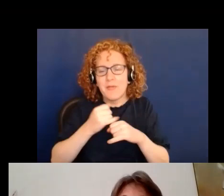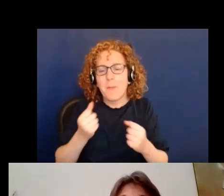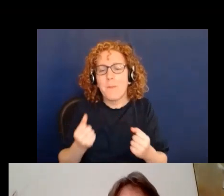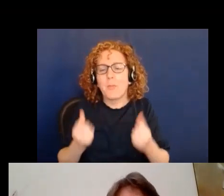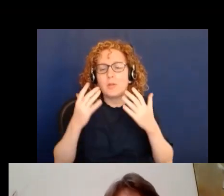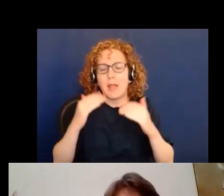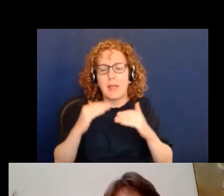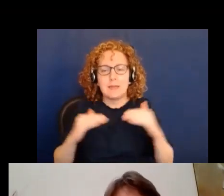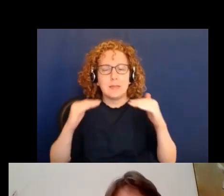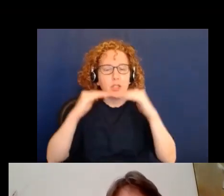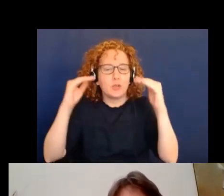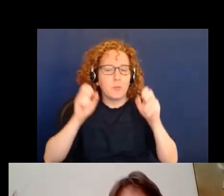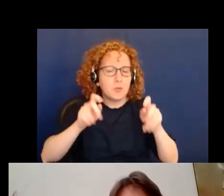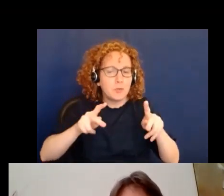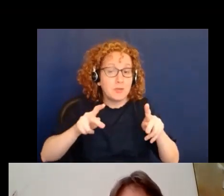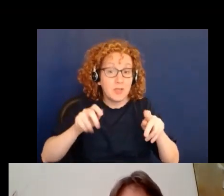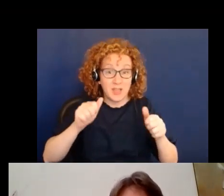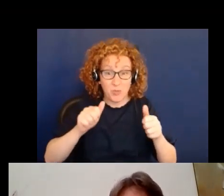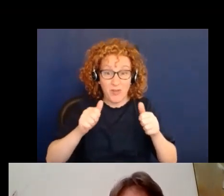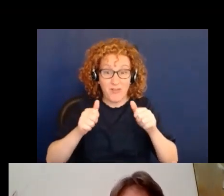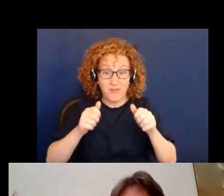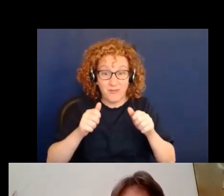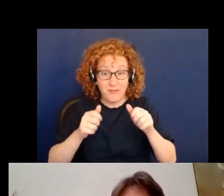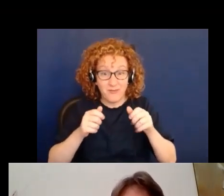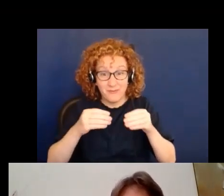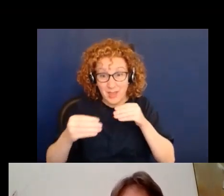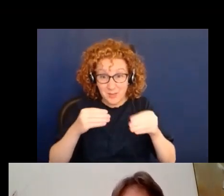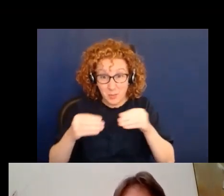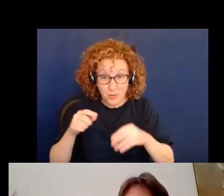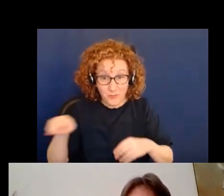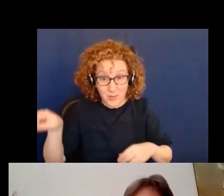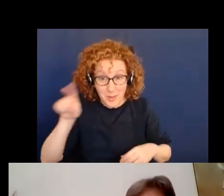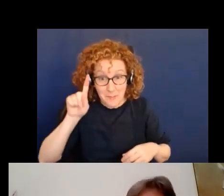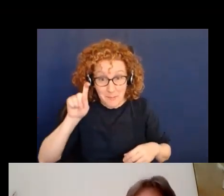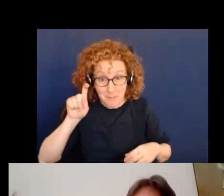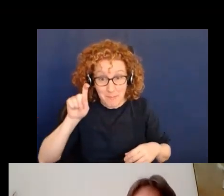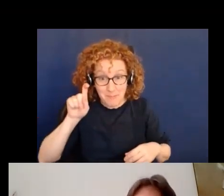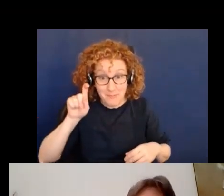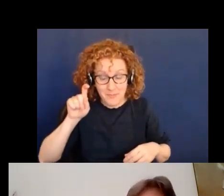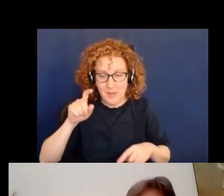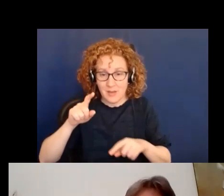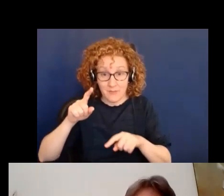if we can be flexible for them when they come into to if they can't come they have to do